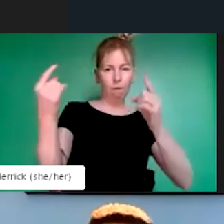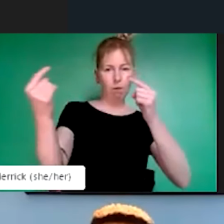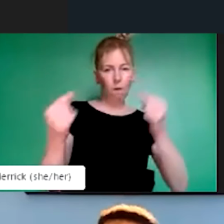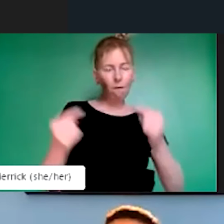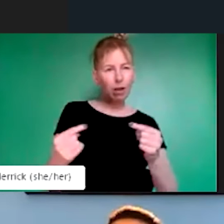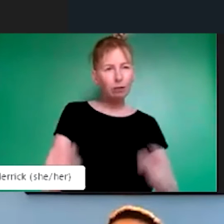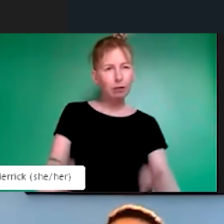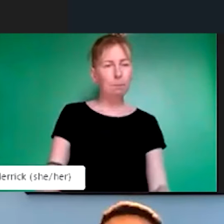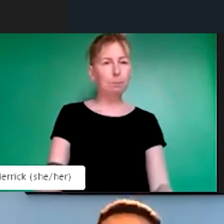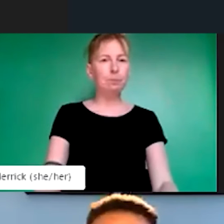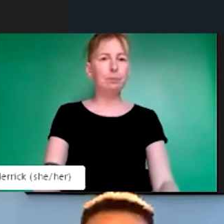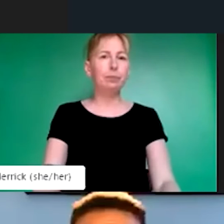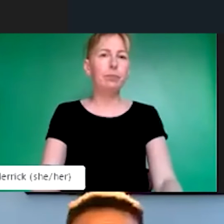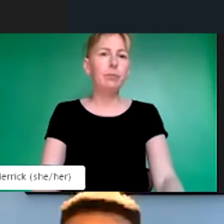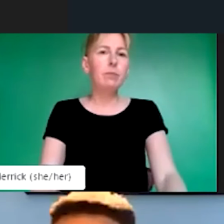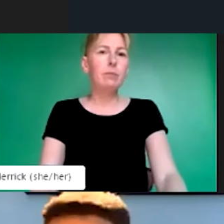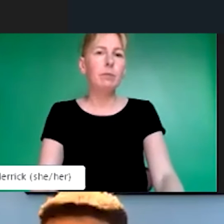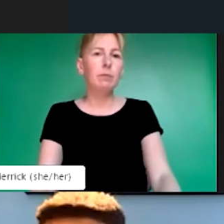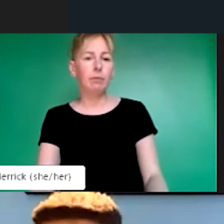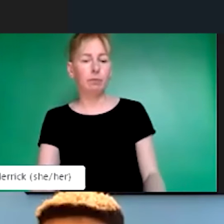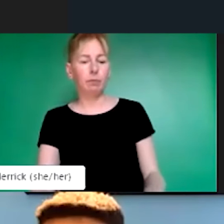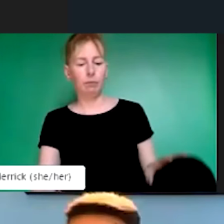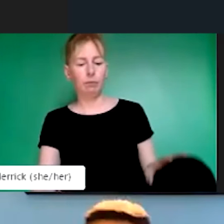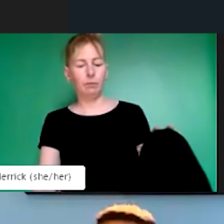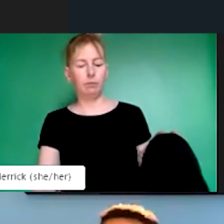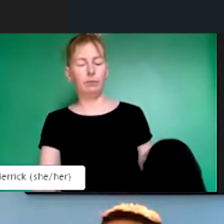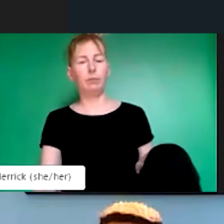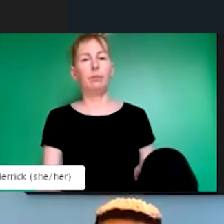And you know, today I had, you know, so my talk is not as organised beautifully as Jack,